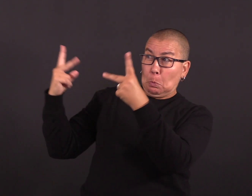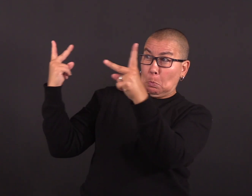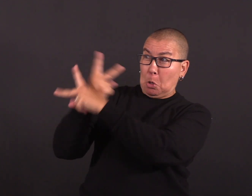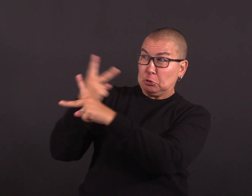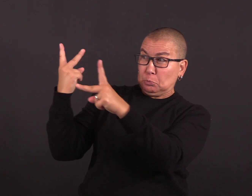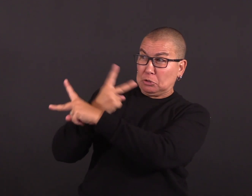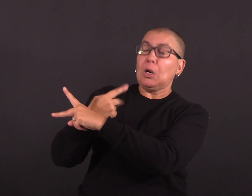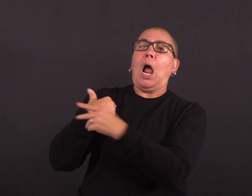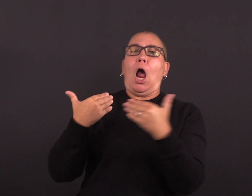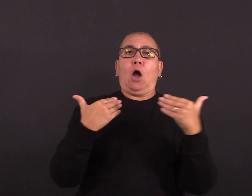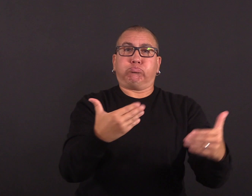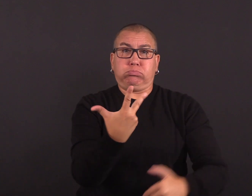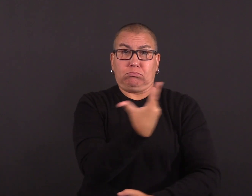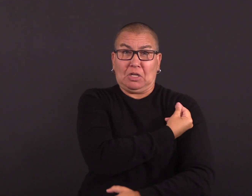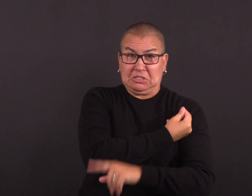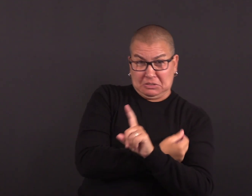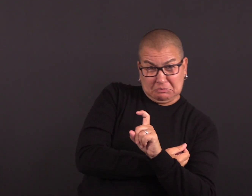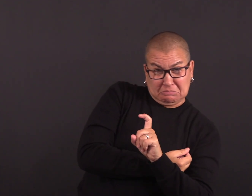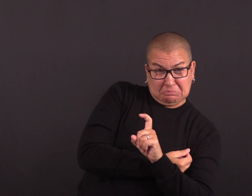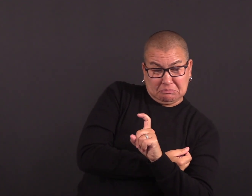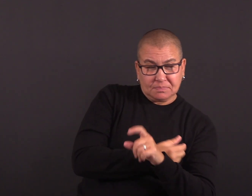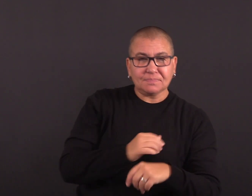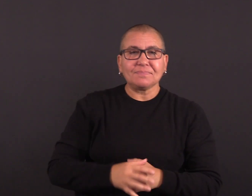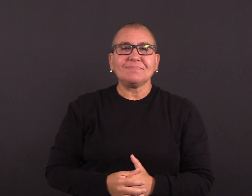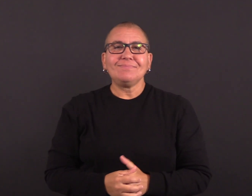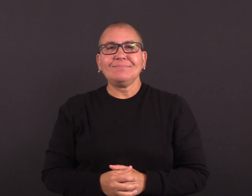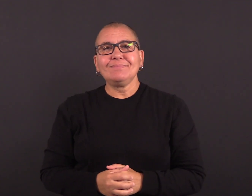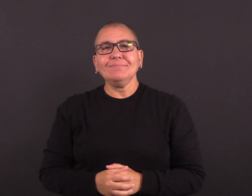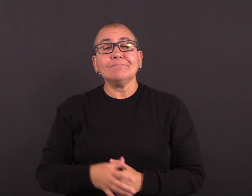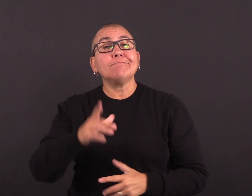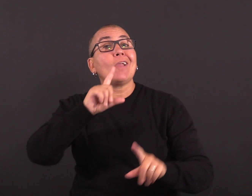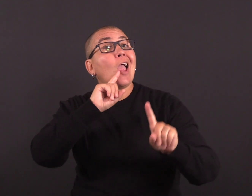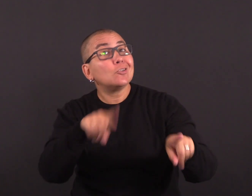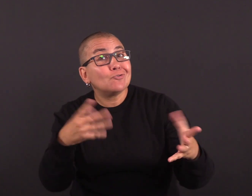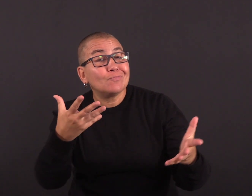Osterholm said there is no proof globally of a seasonal pattern with COVID and no